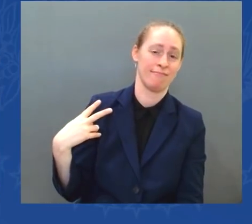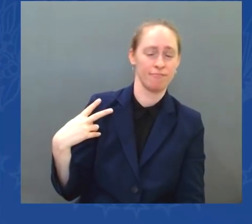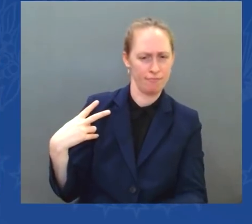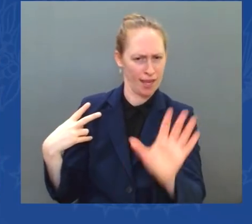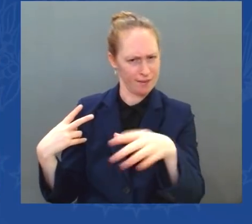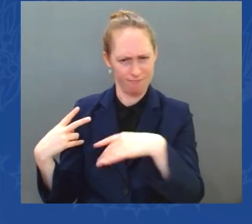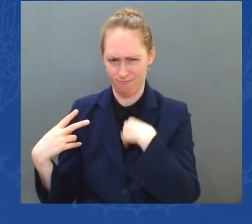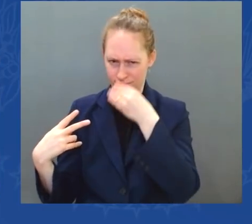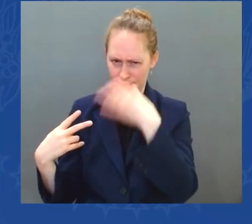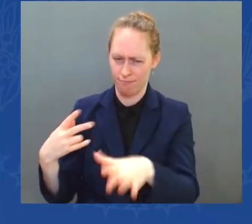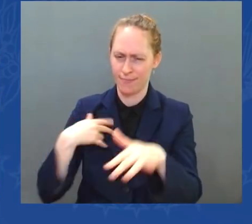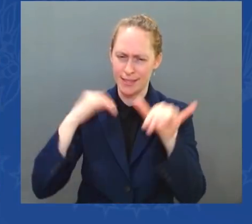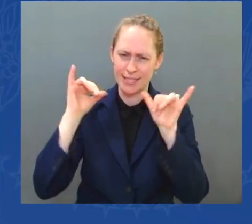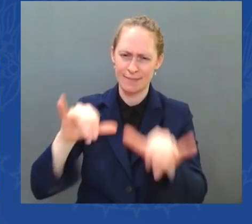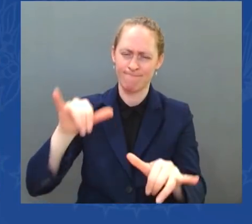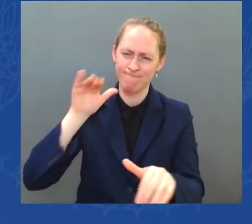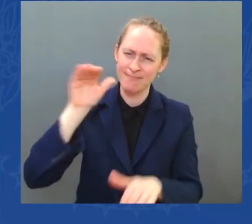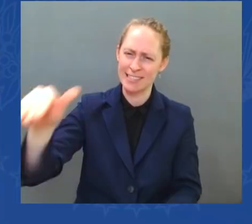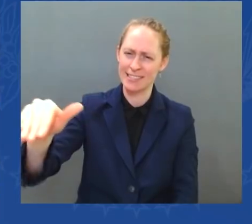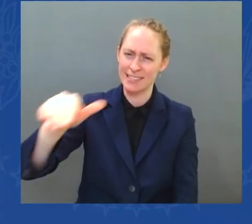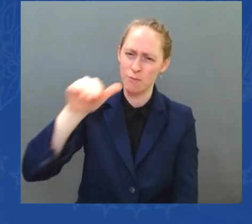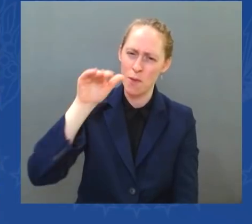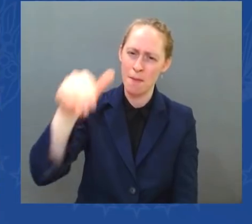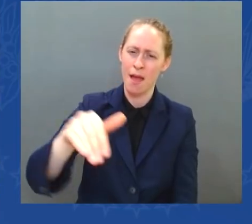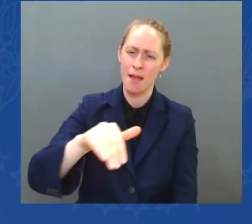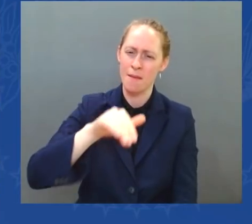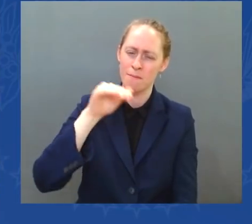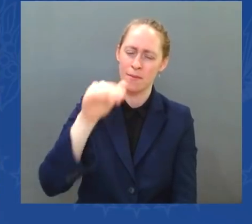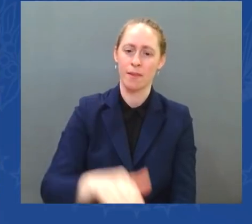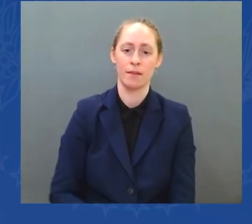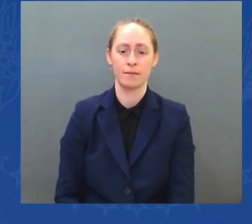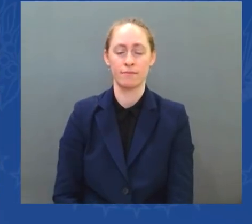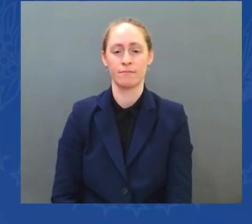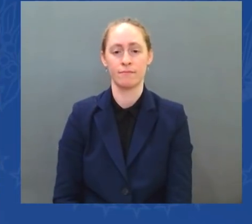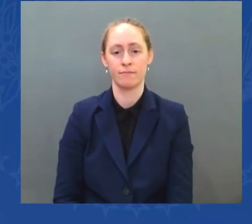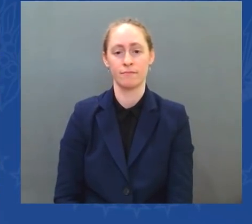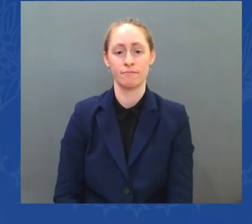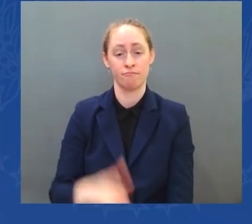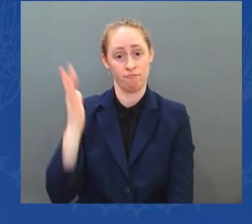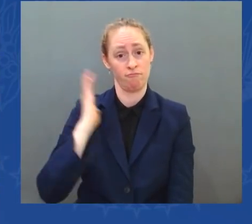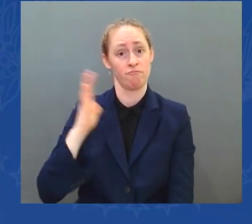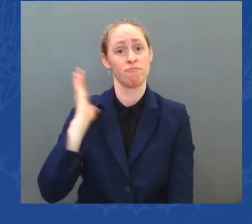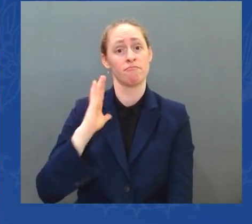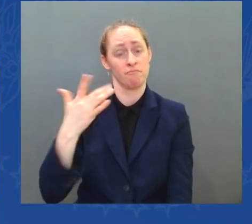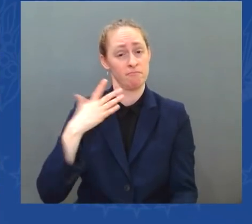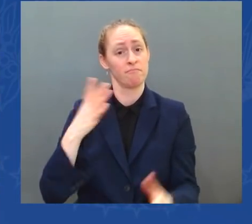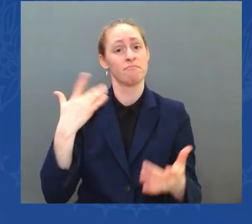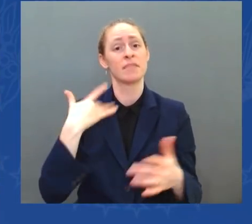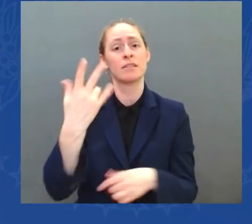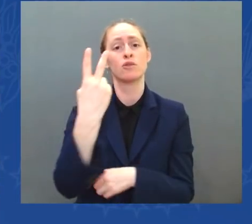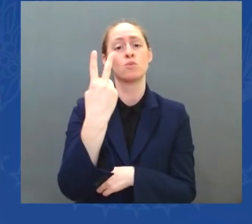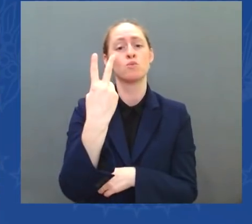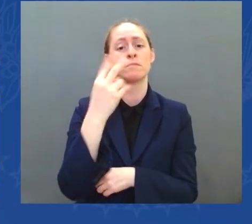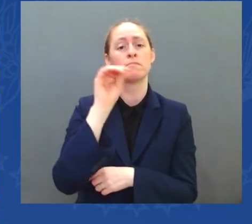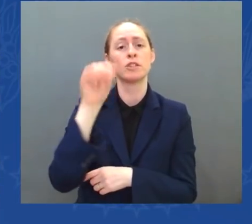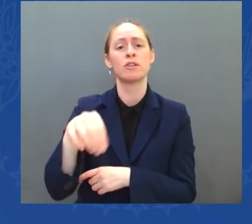in research and development, 2 percent. And we led the world. Today, we invest less than 1 percent.